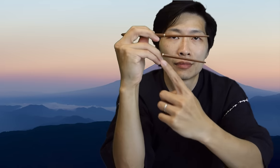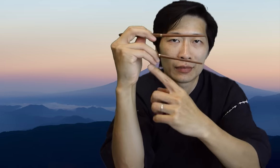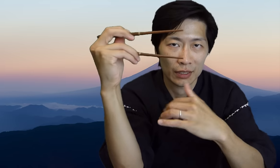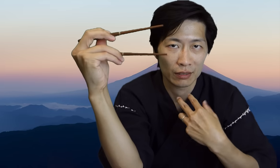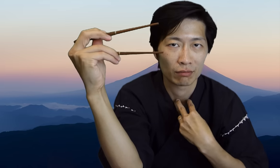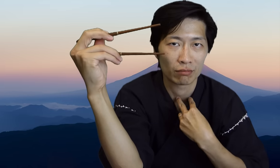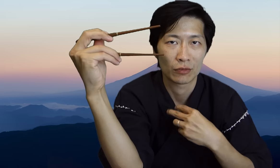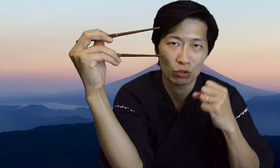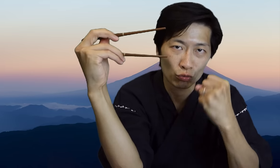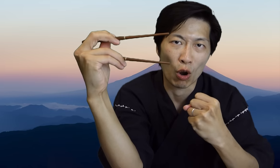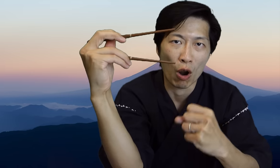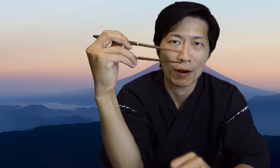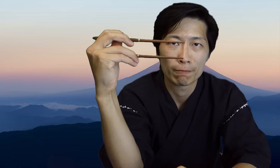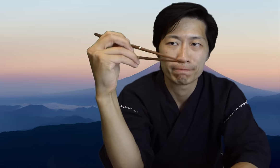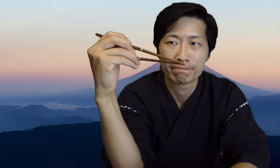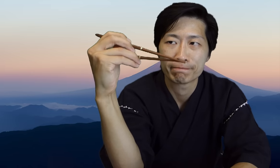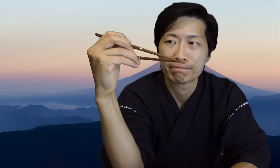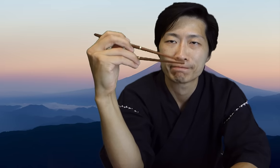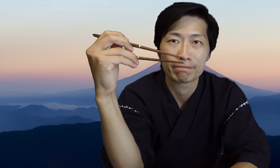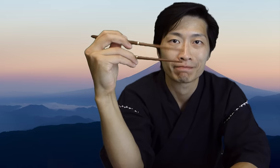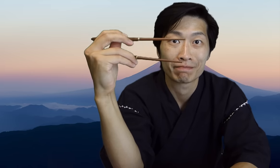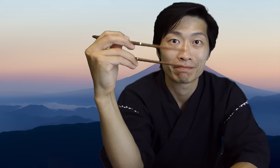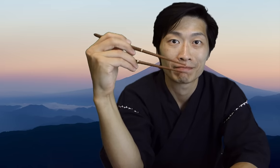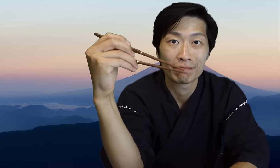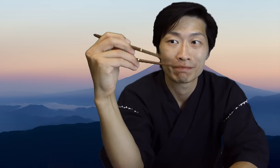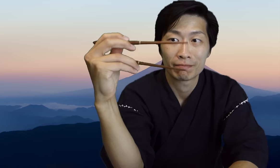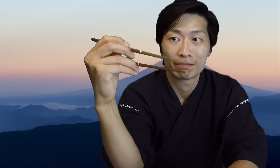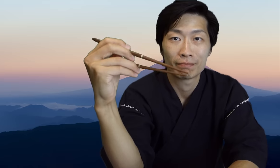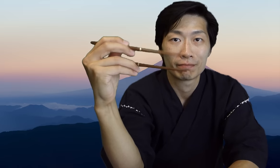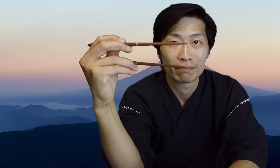should be able to move it with ease.